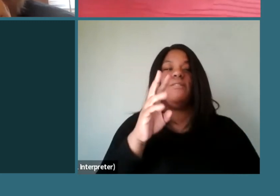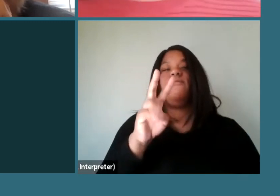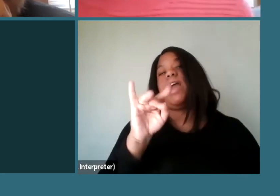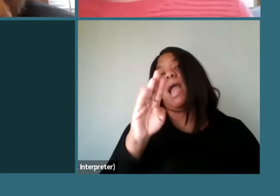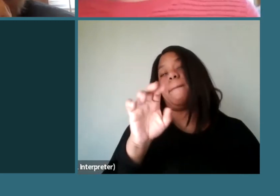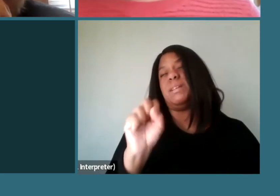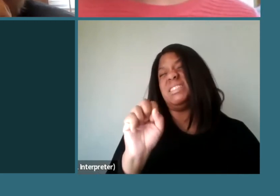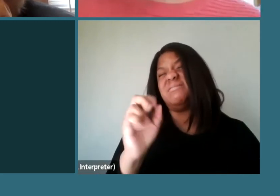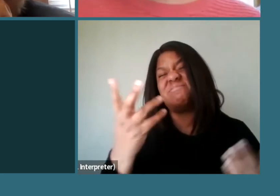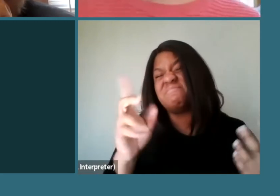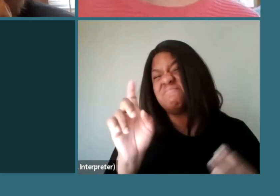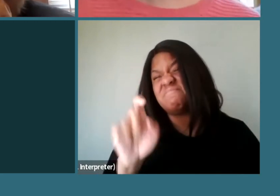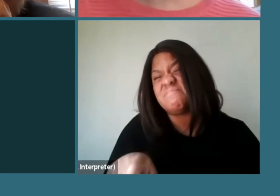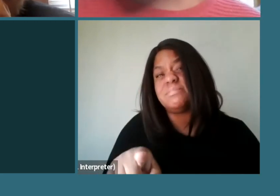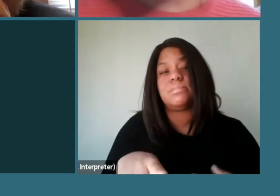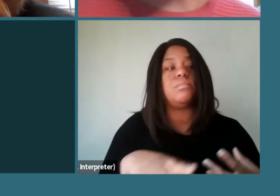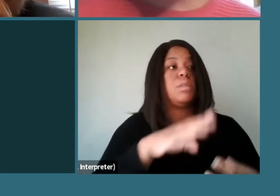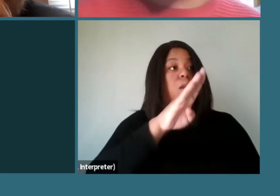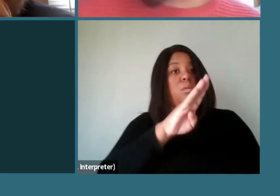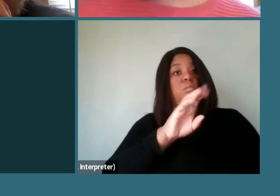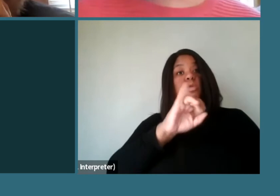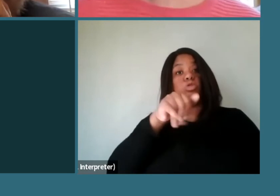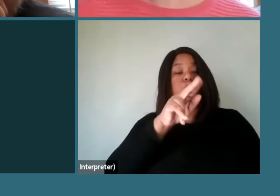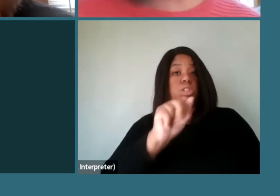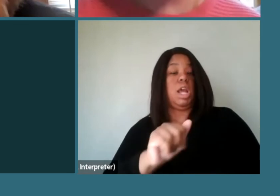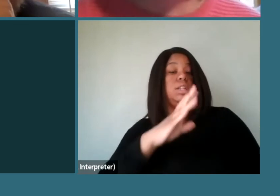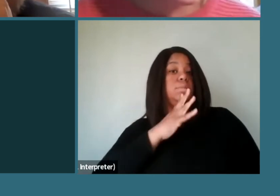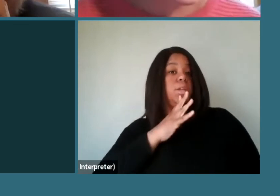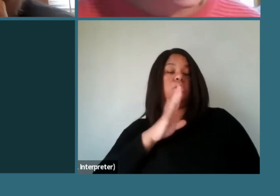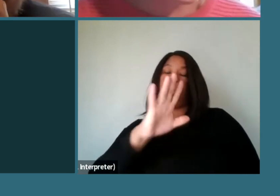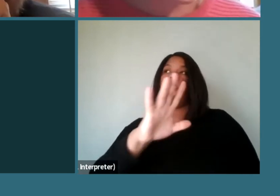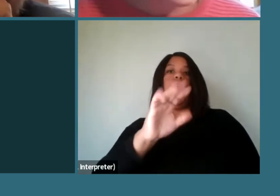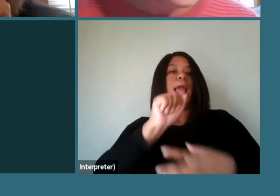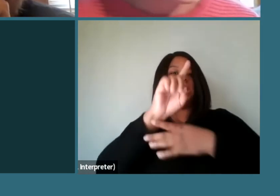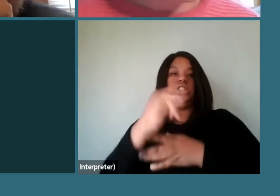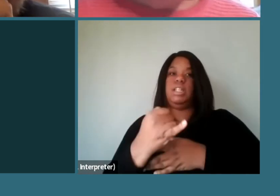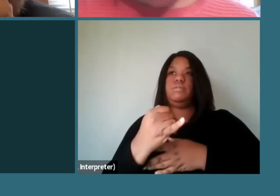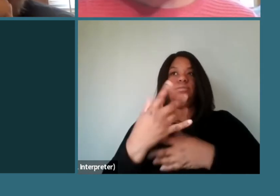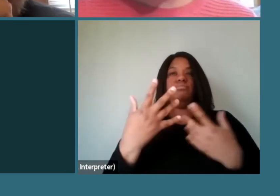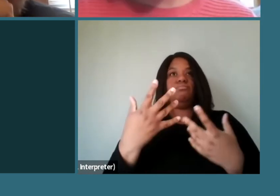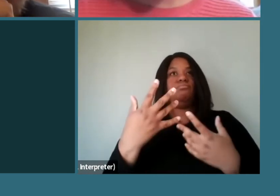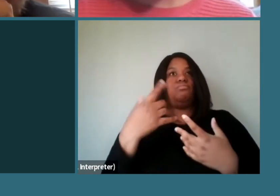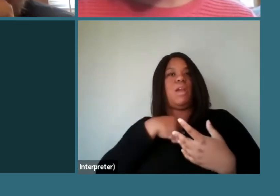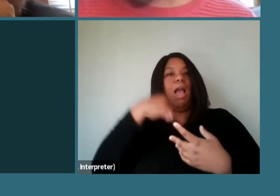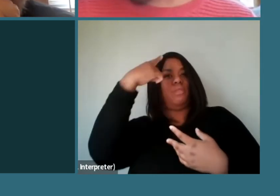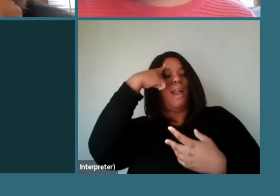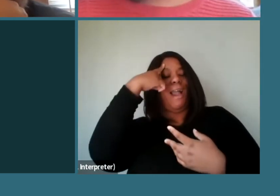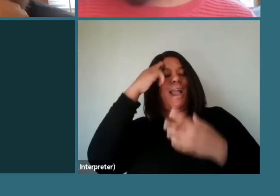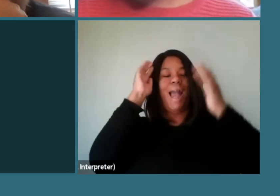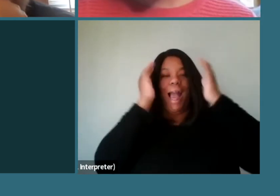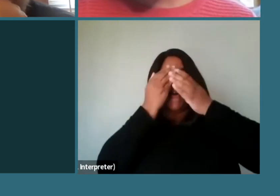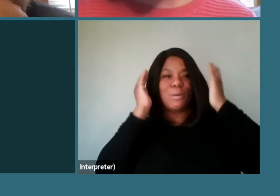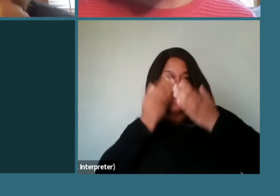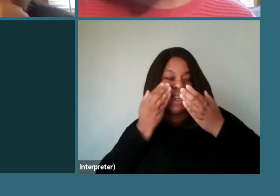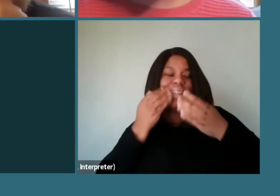I mean, your adjectives totally gave me Halloween vibes, and I really enjoyed it.